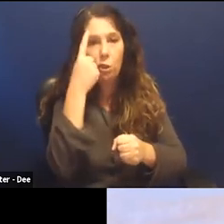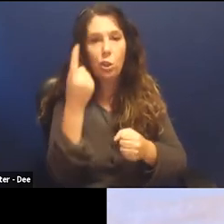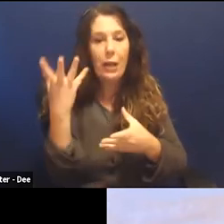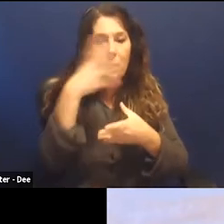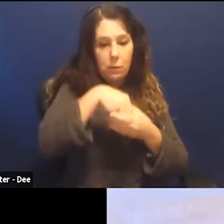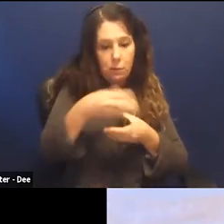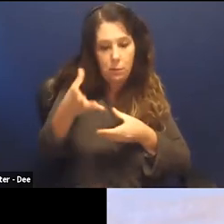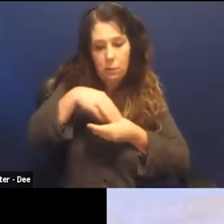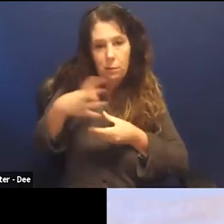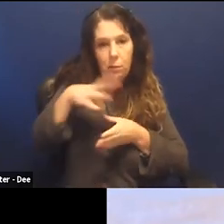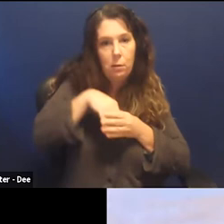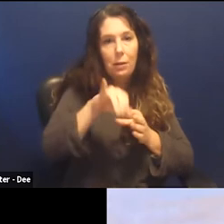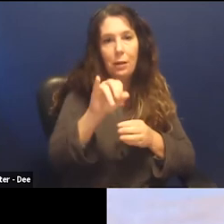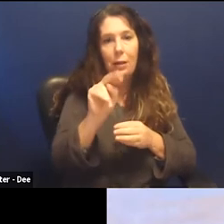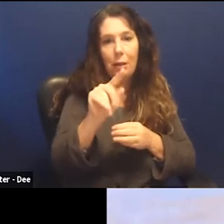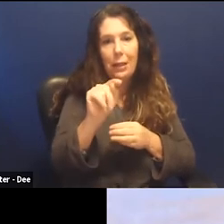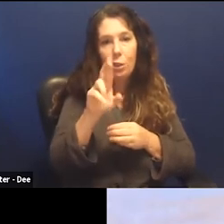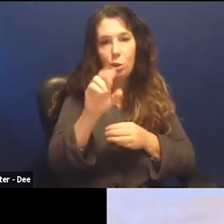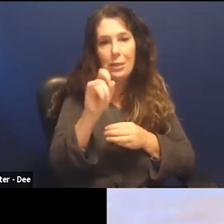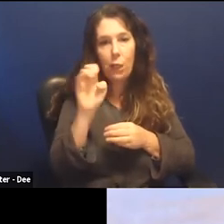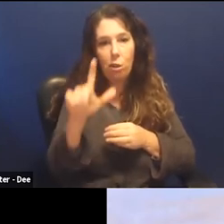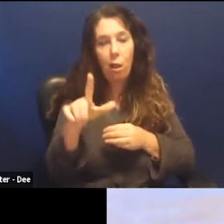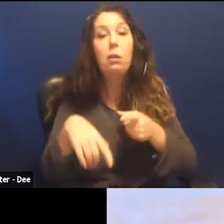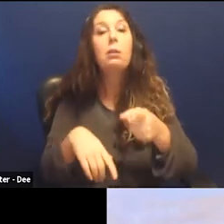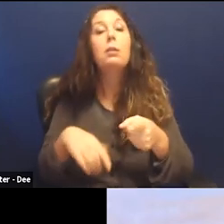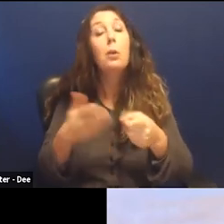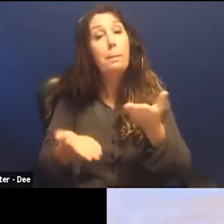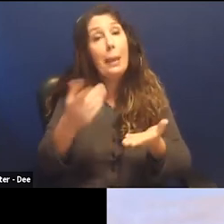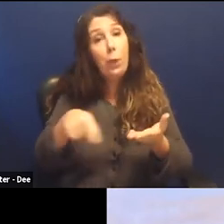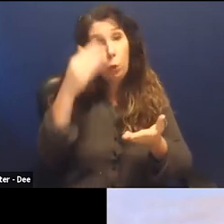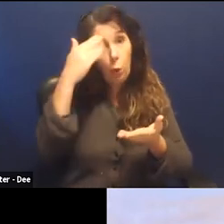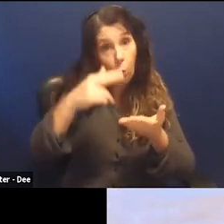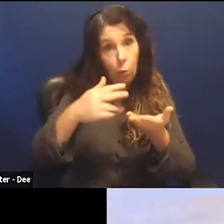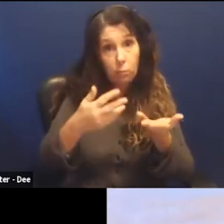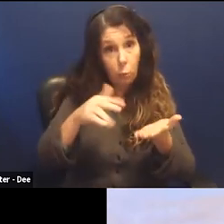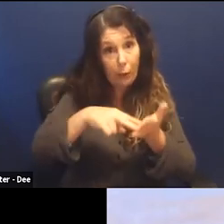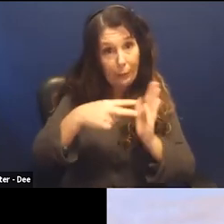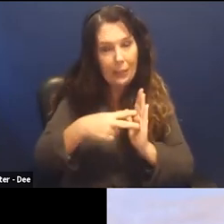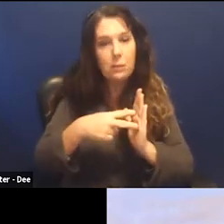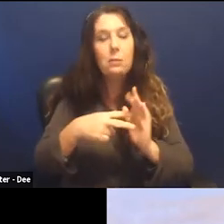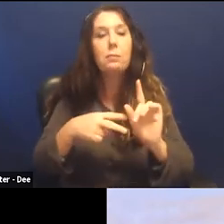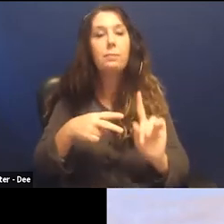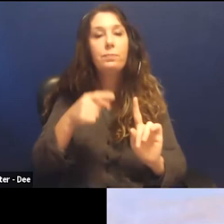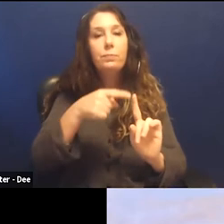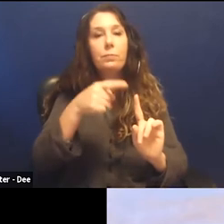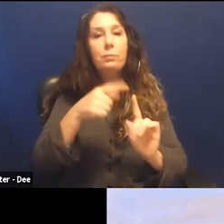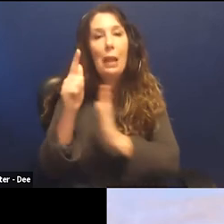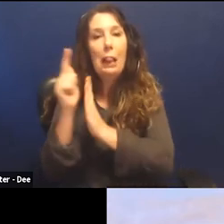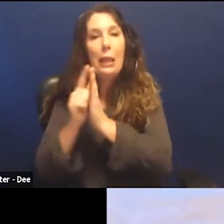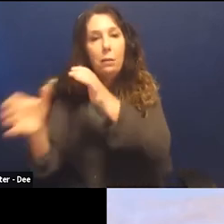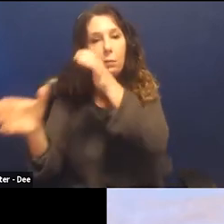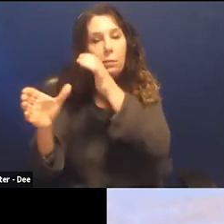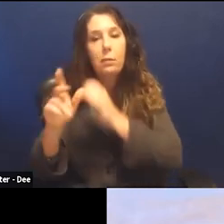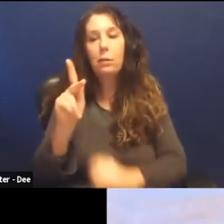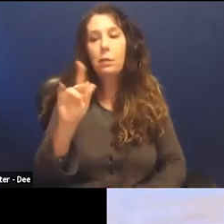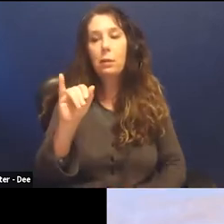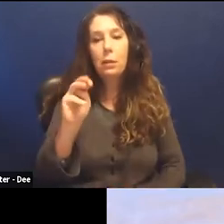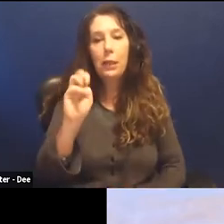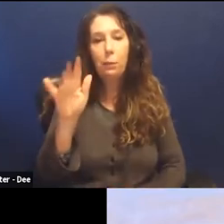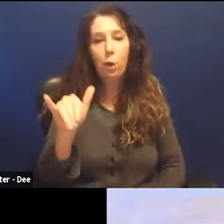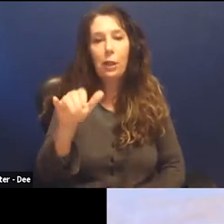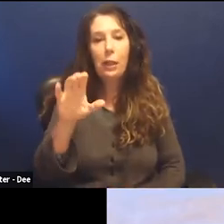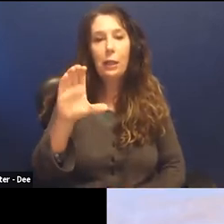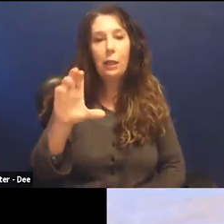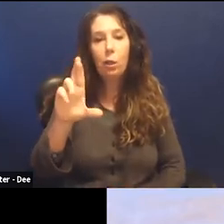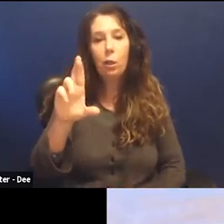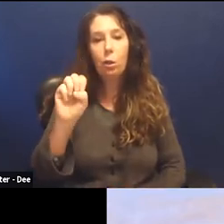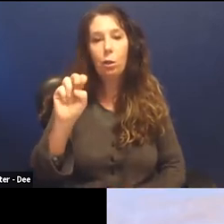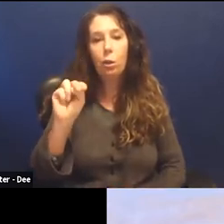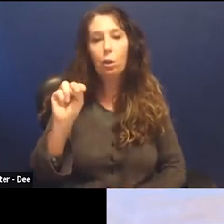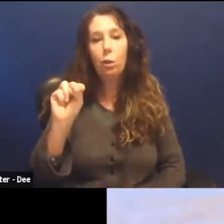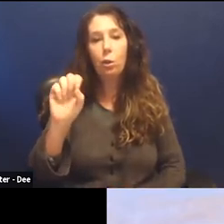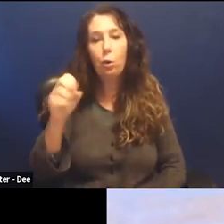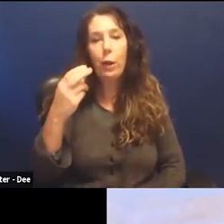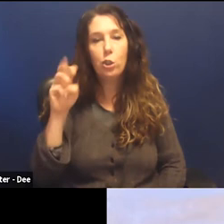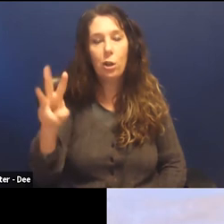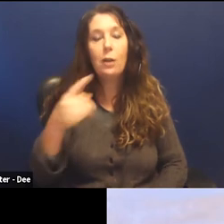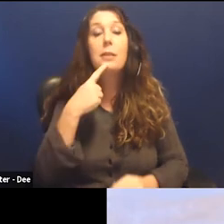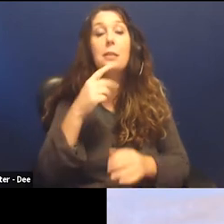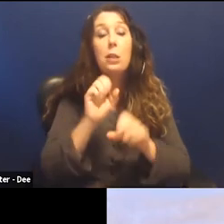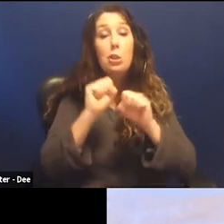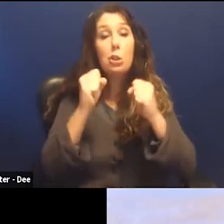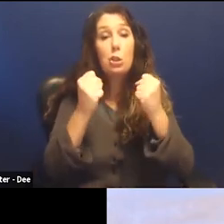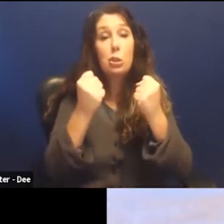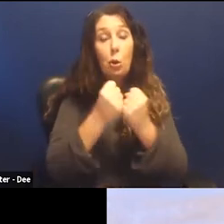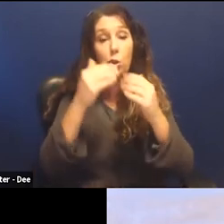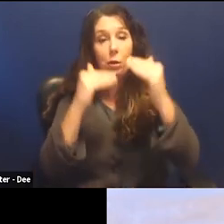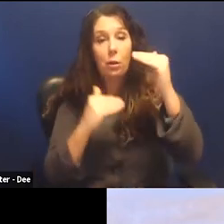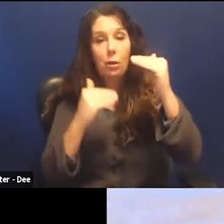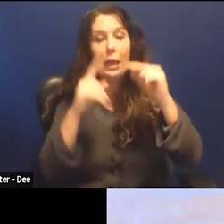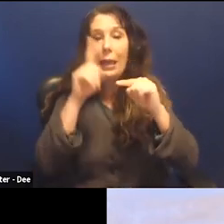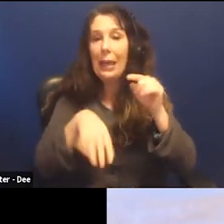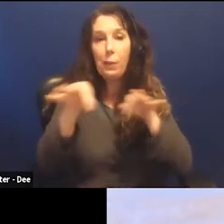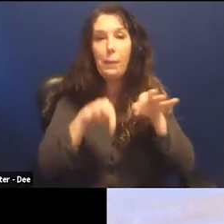So many of you may well know intersection ality is this term coined by the legal scholar Kimberly Crenshaw, which she uses to explain how social inequality cannot be explained by only one dimension of difference like gender.